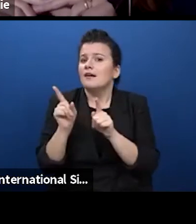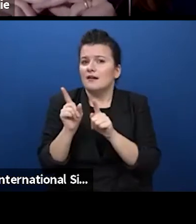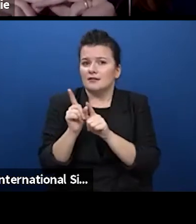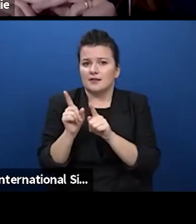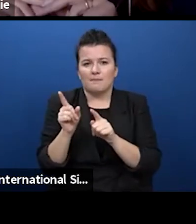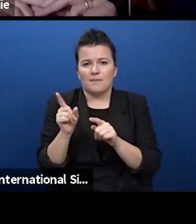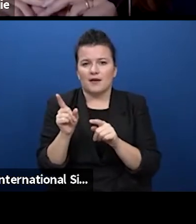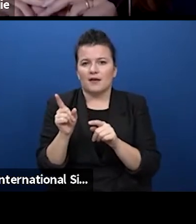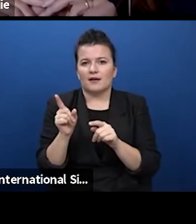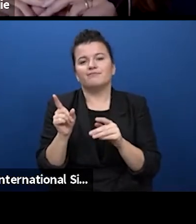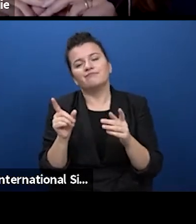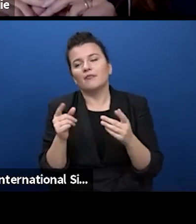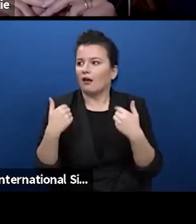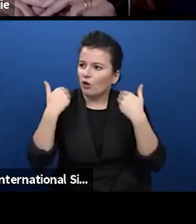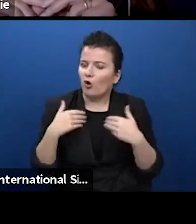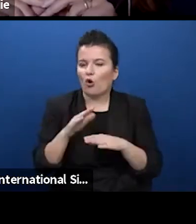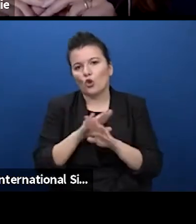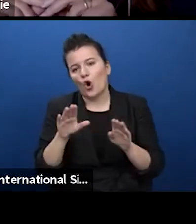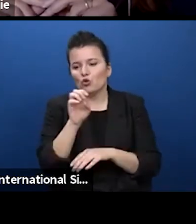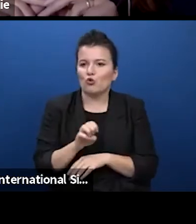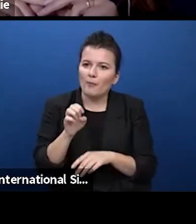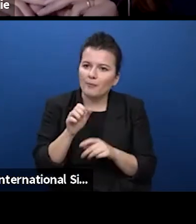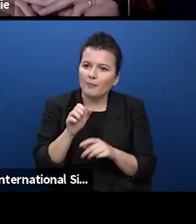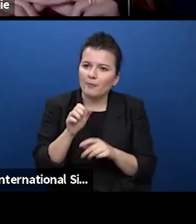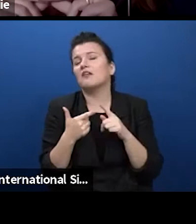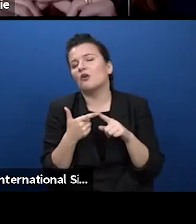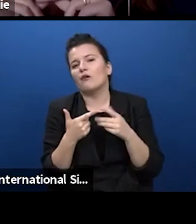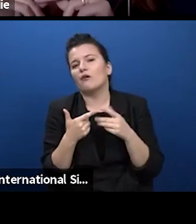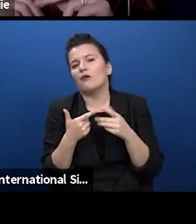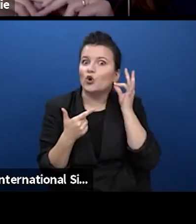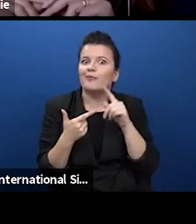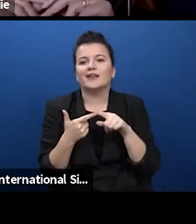not European you know and it's like I feel like those you know, those kind of bells ringing behind